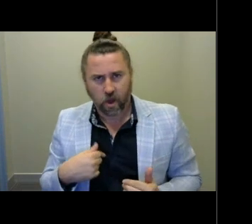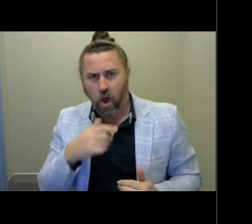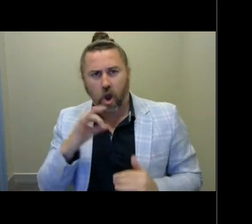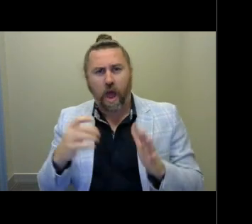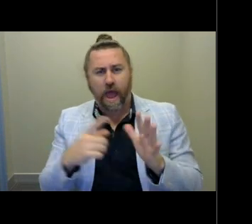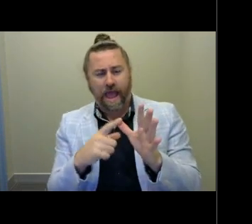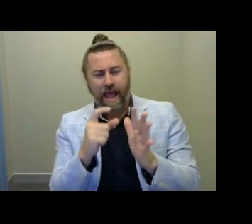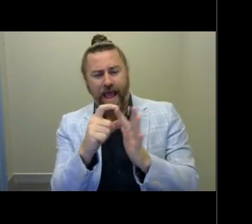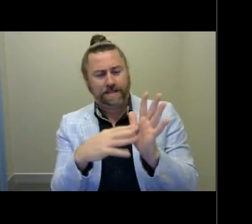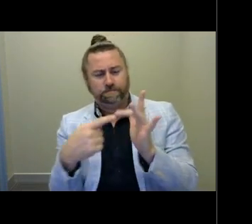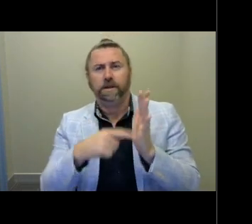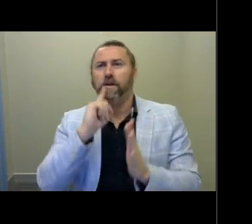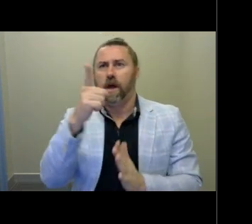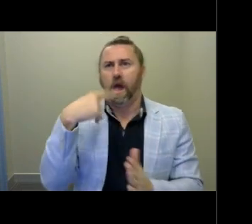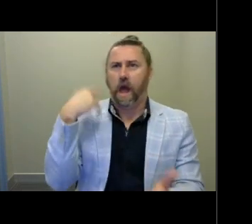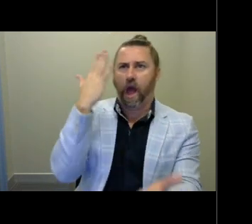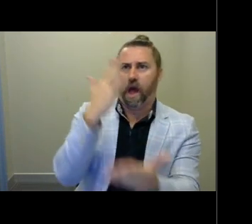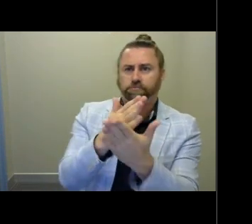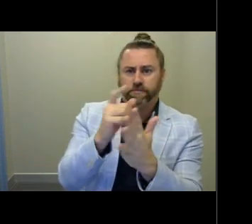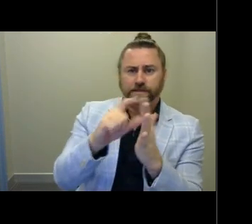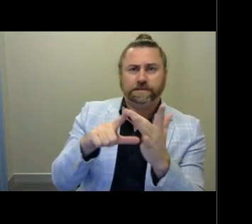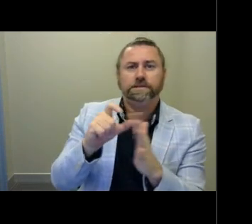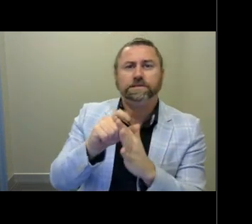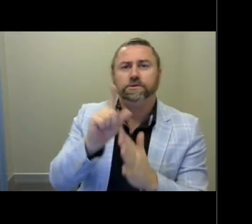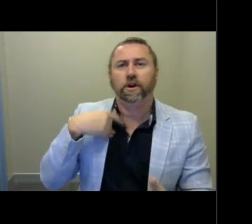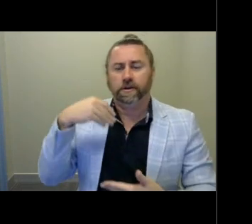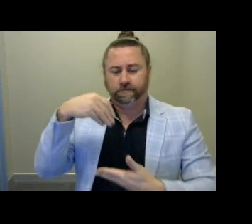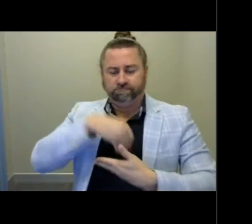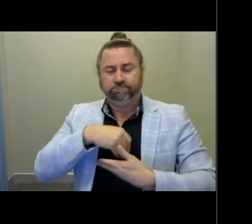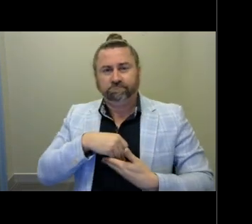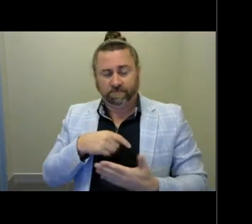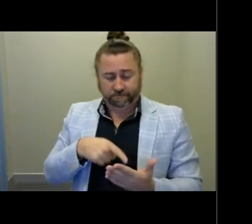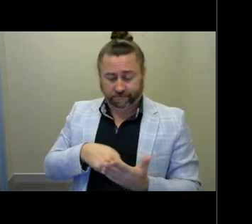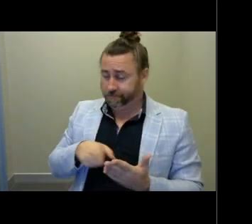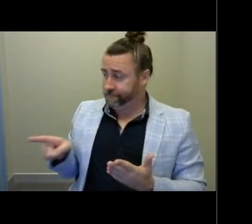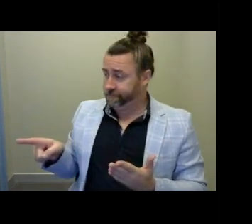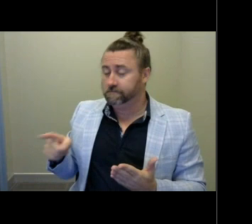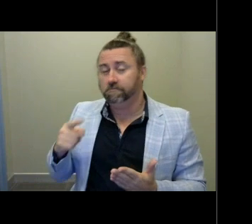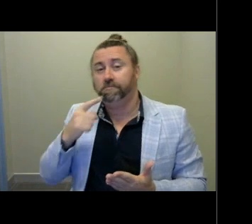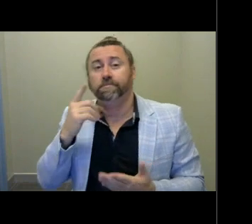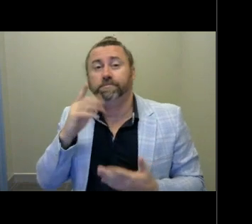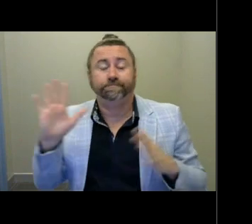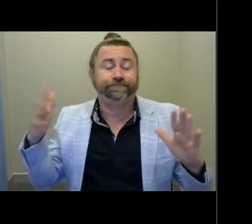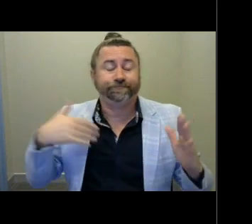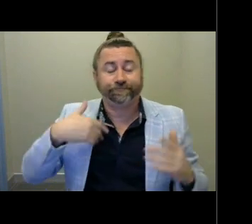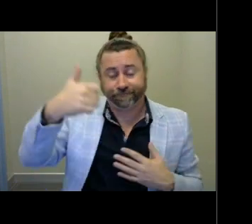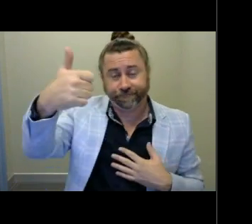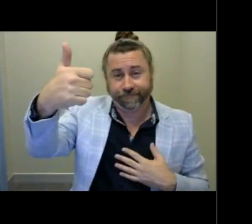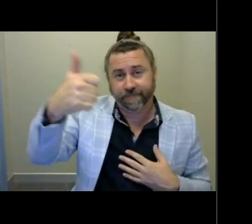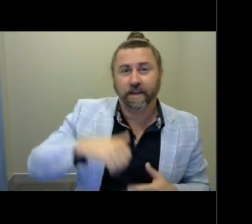If a respondent has been served with an order and they haven't had a chance to get legal